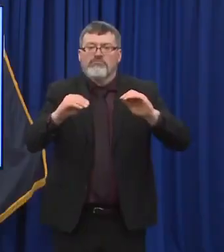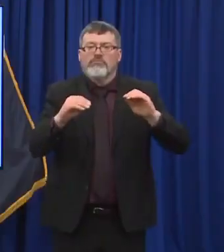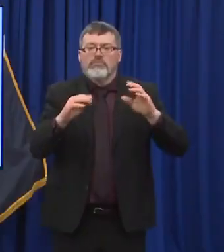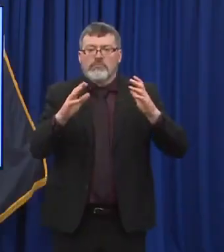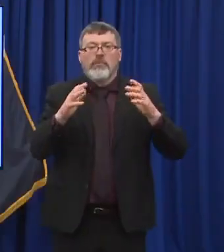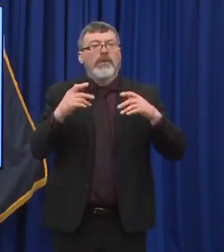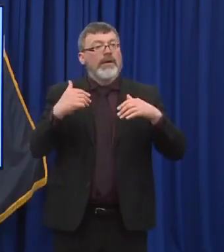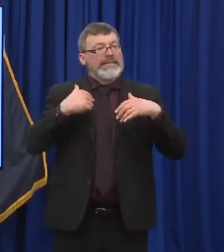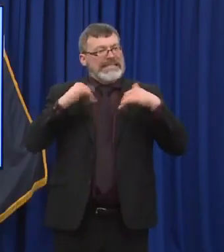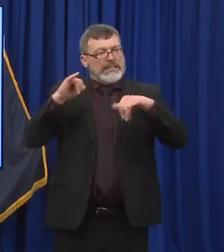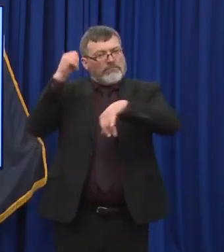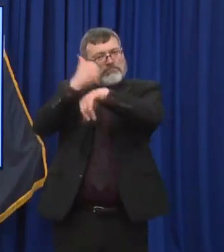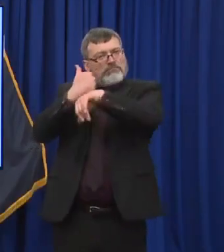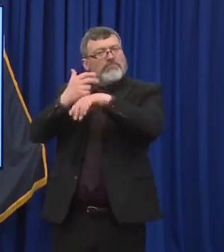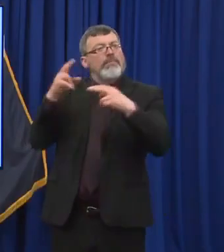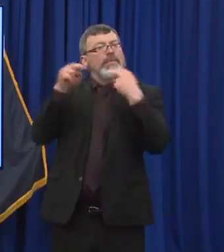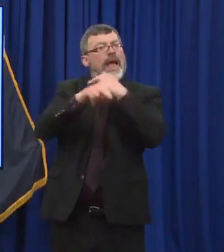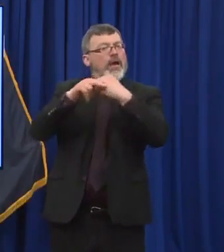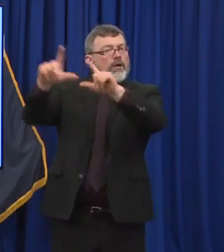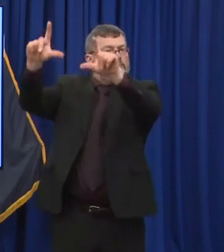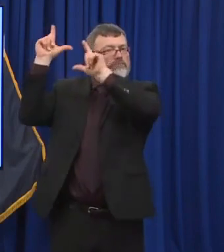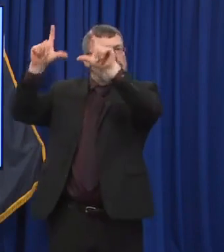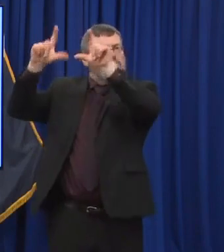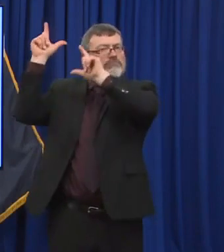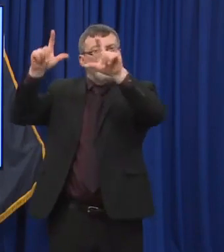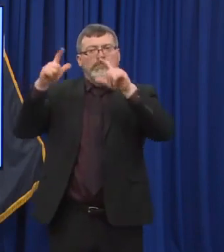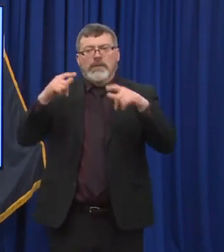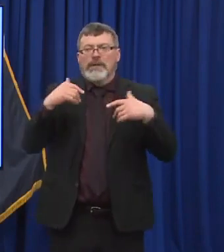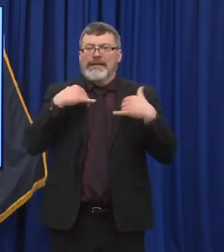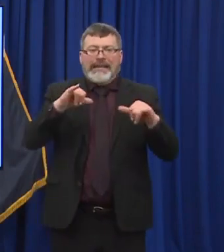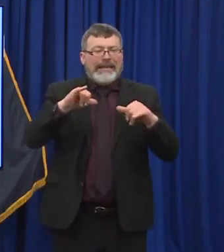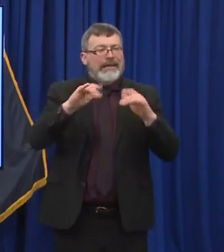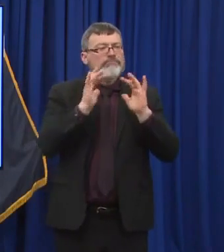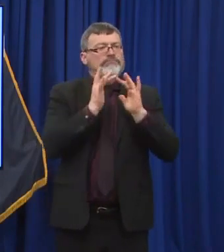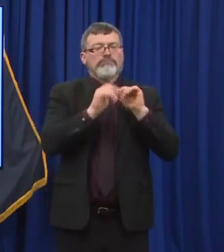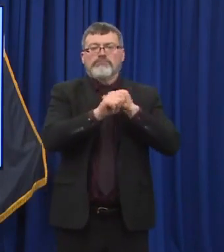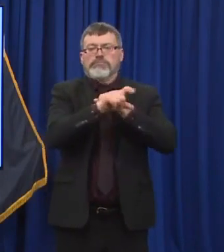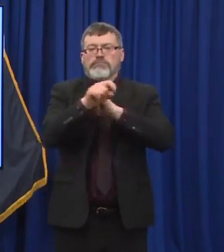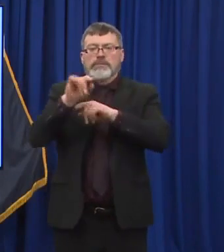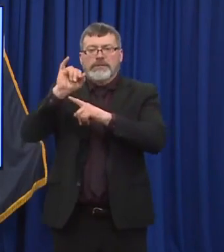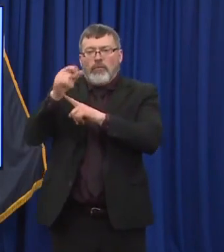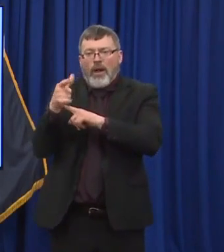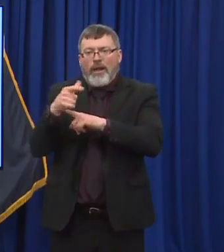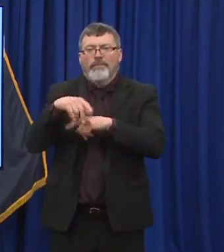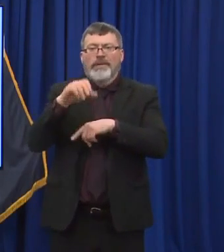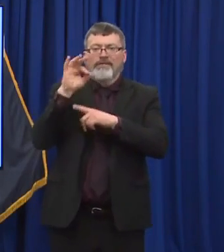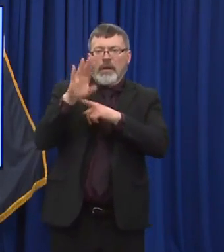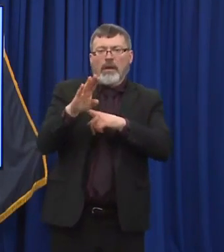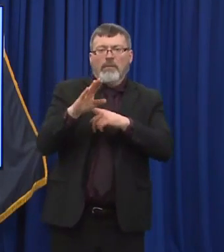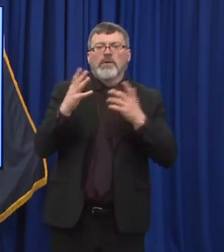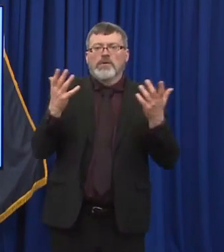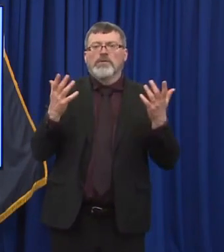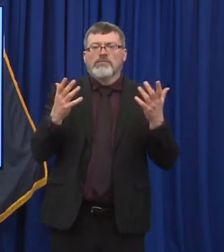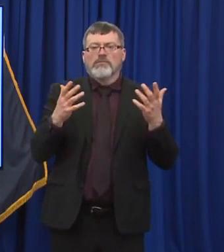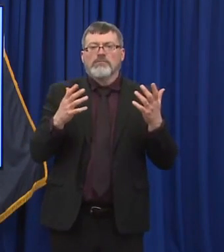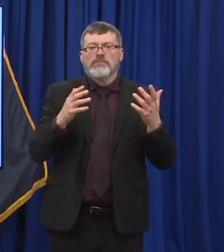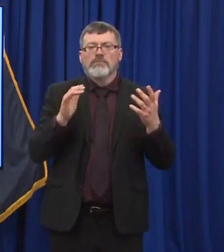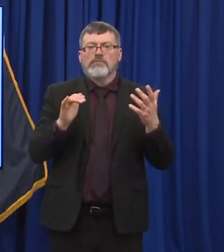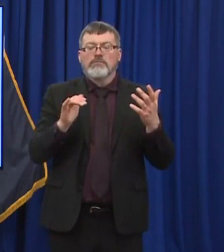BILLBOARDS- ESPECIALLY TRYING TO REACH PEOPLE IN COUNTIES WITH LOWER VACCINE SIGN UP RATES <XXXXX NEWS RAW/ THURSDAY / SUNUNU BRIEFING / SUNUNU BRIEFINGó3 (THIS IS THE FIRST 1/3 OF PRESS CONFERENCE)